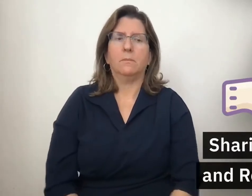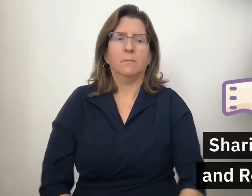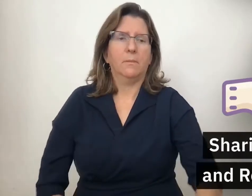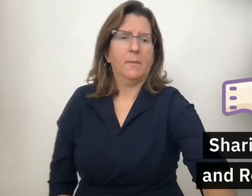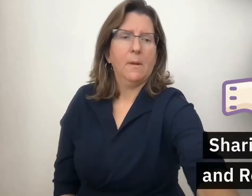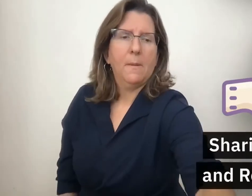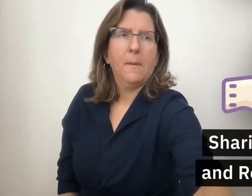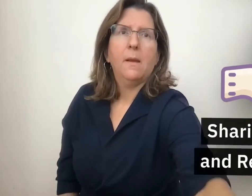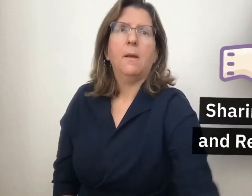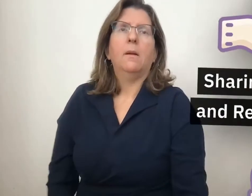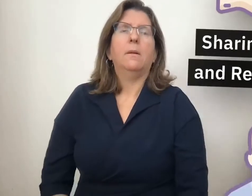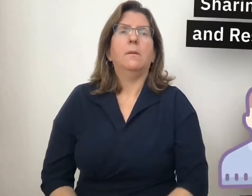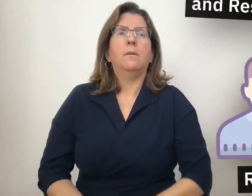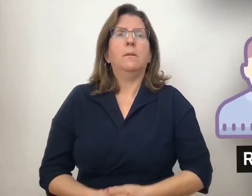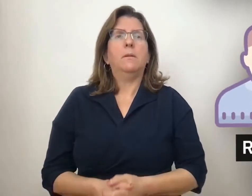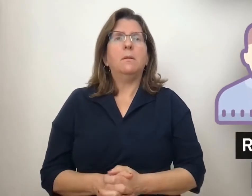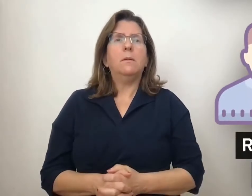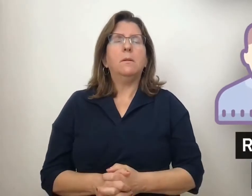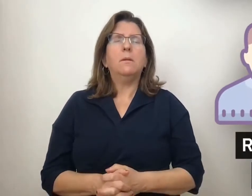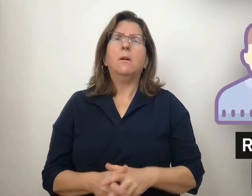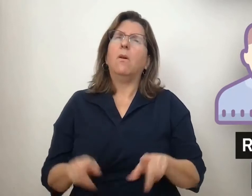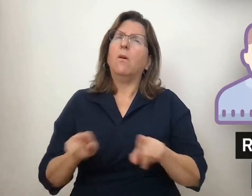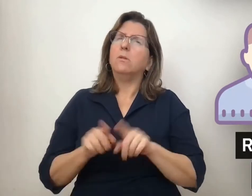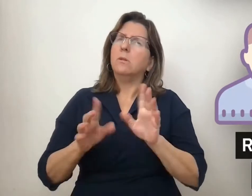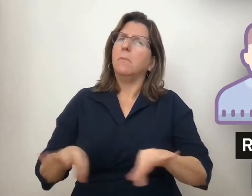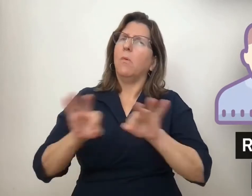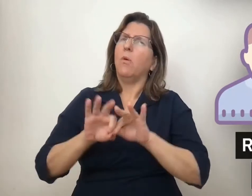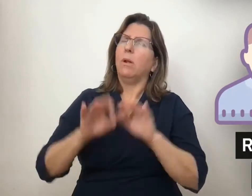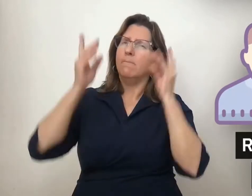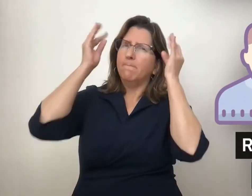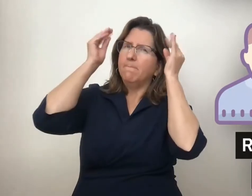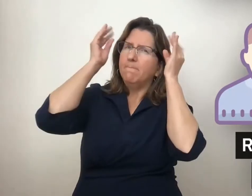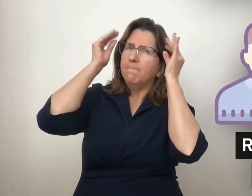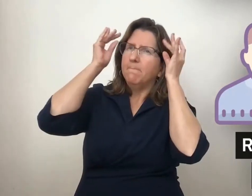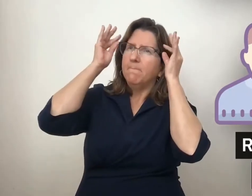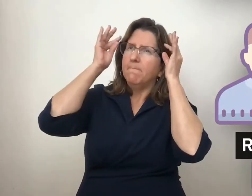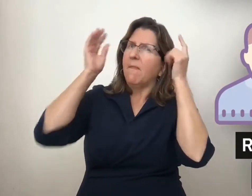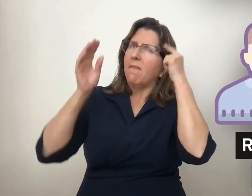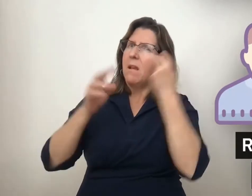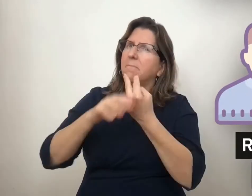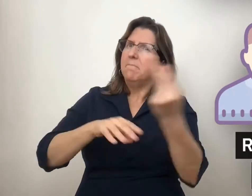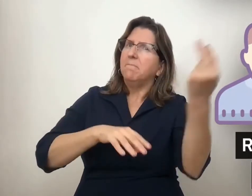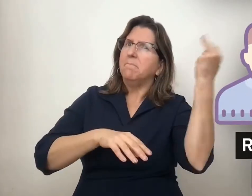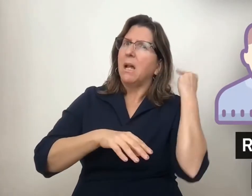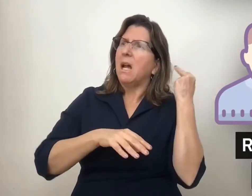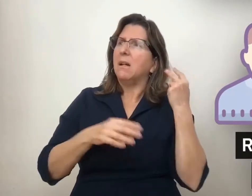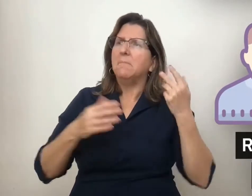Teaching and creating materials needs to be a reflective practice.